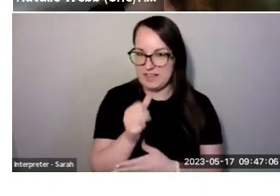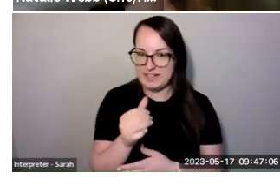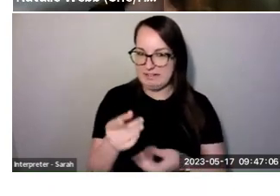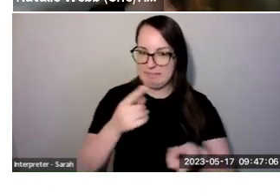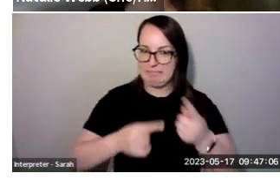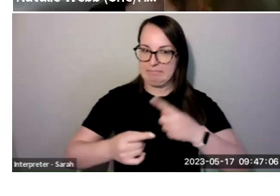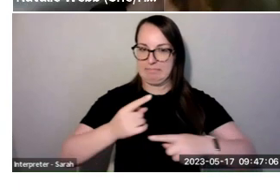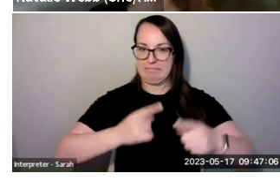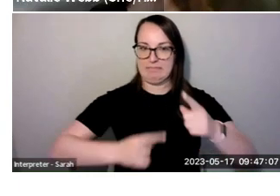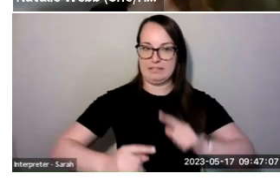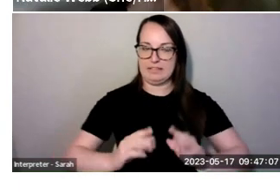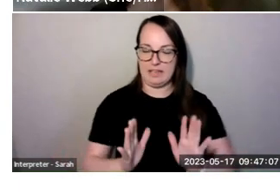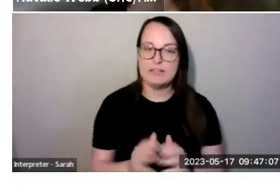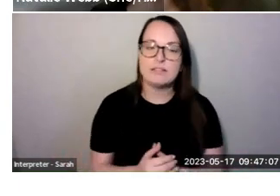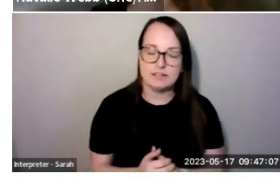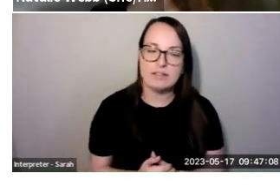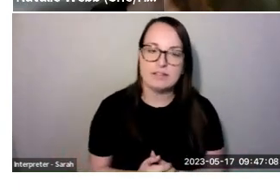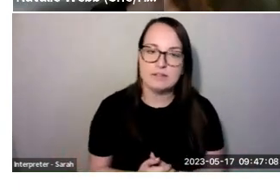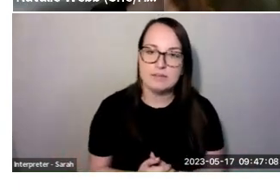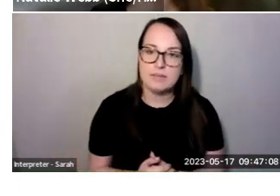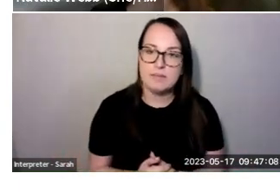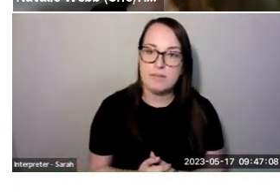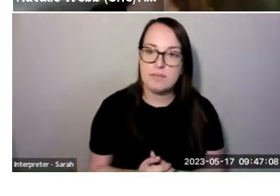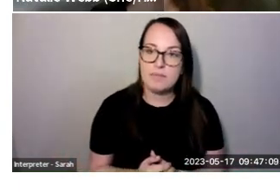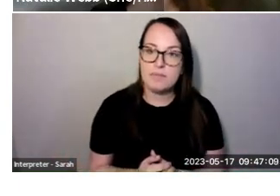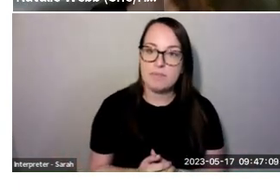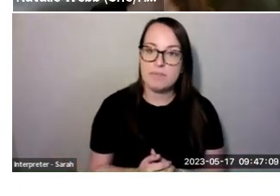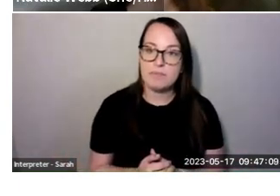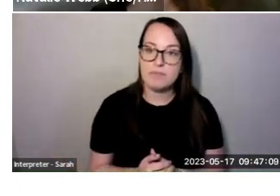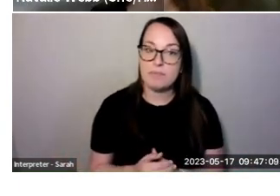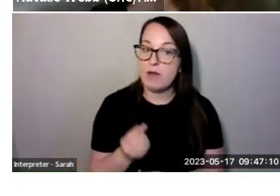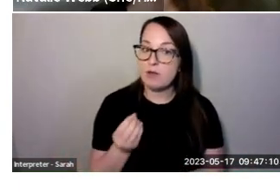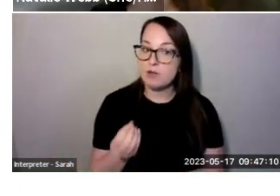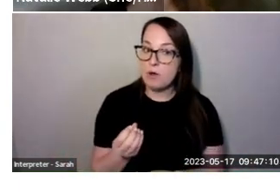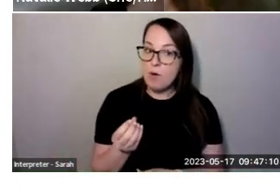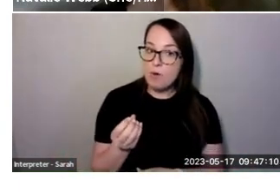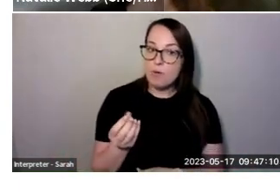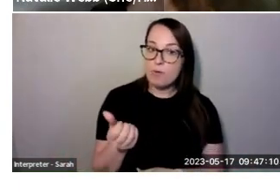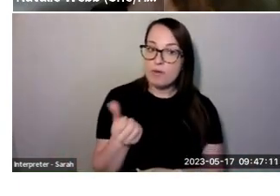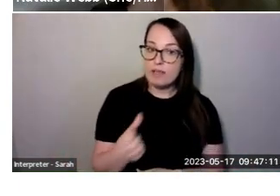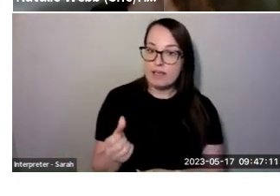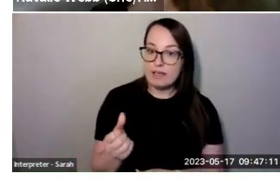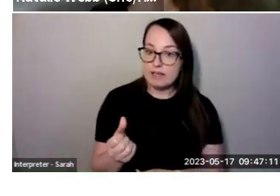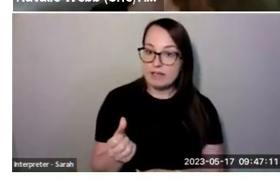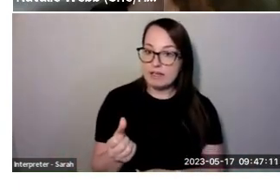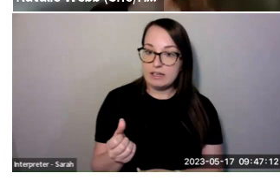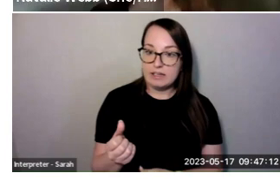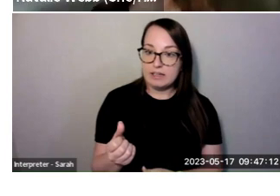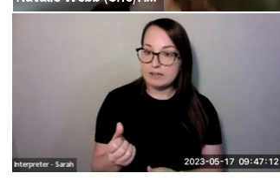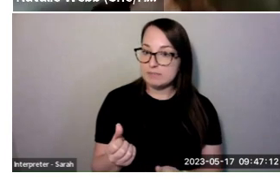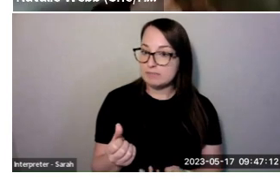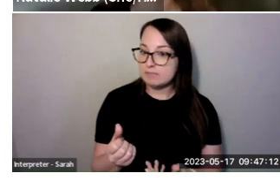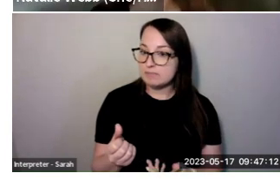case, they just didn't sign at all, so any of our speakers who would like to